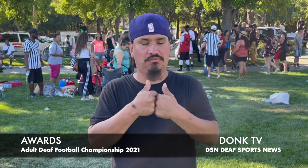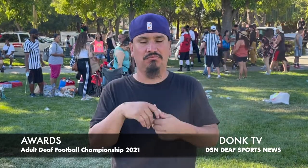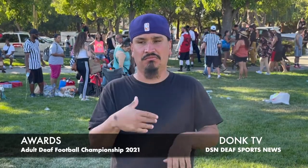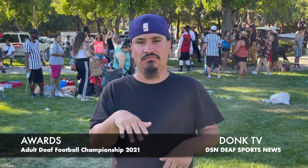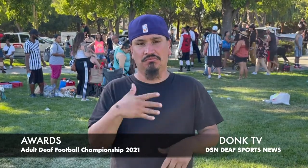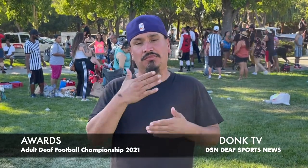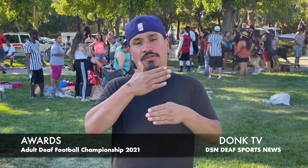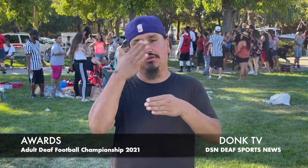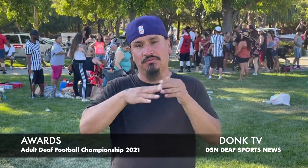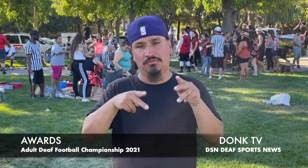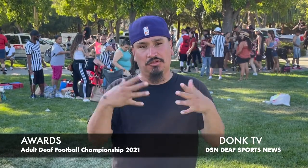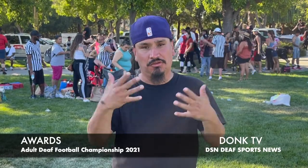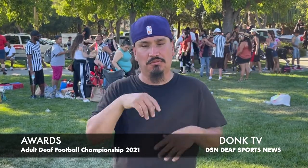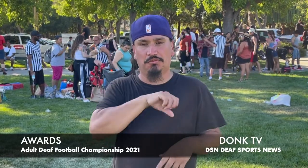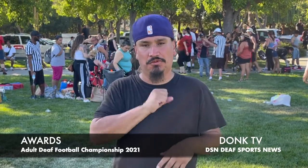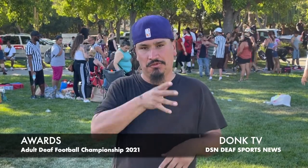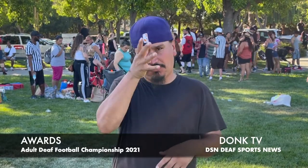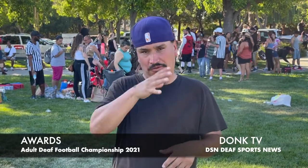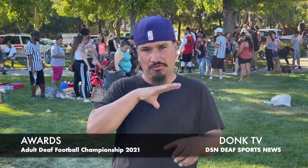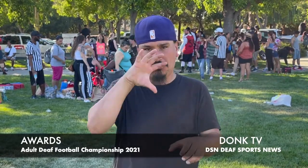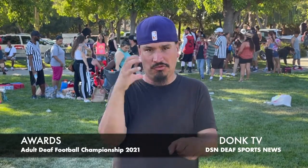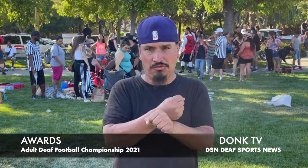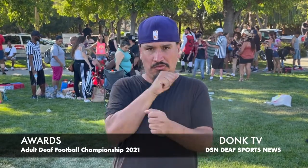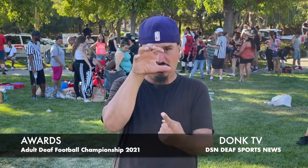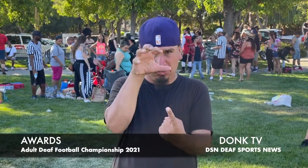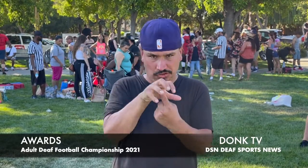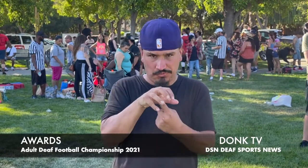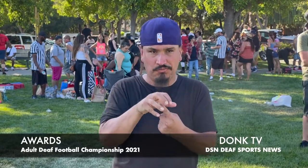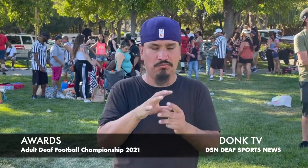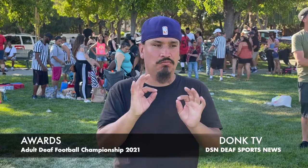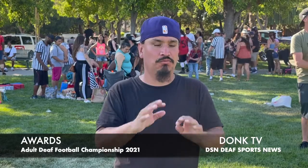Great game final score end up with Superman Winning Champs